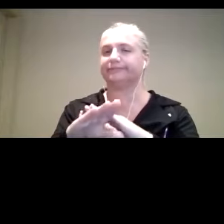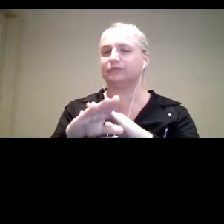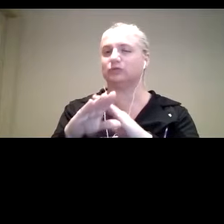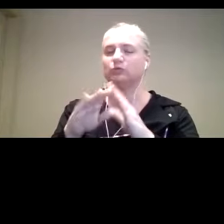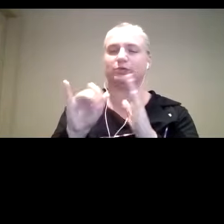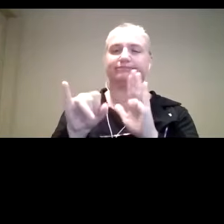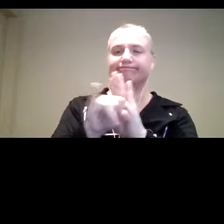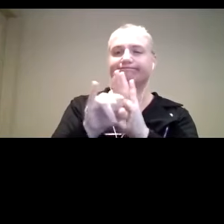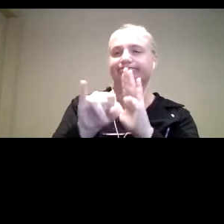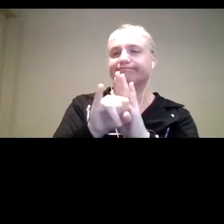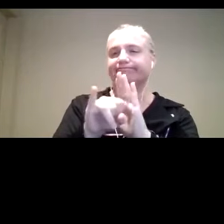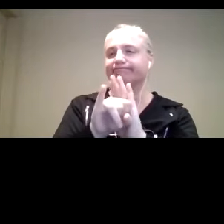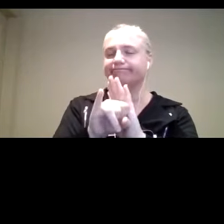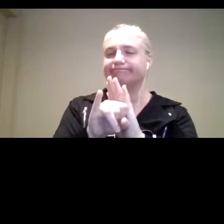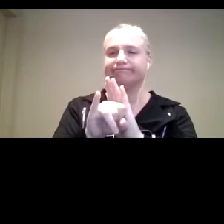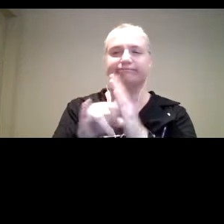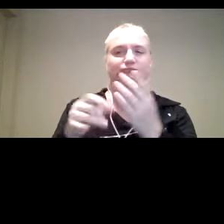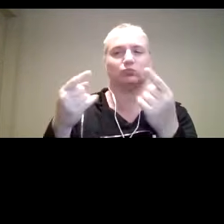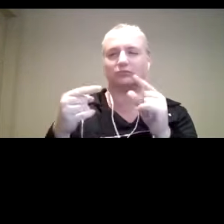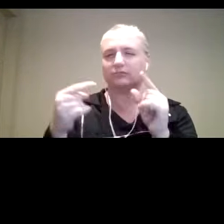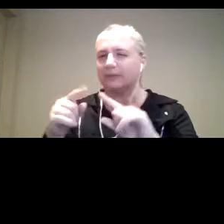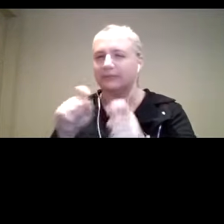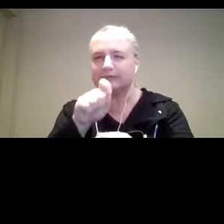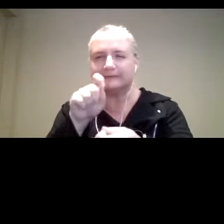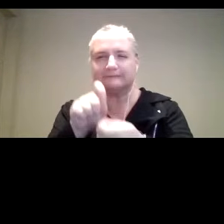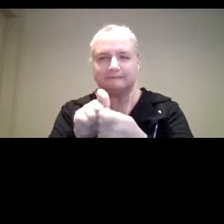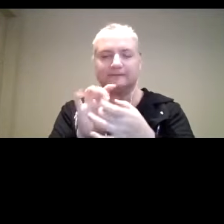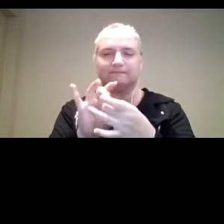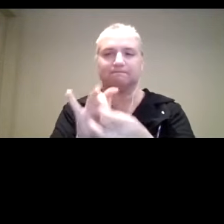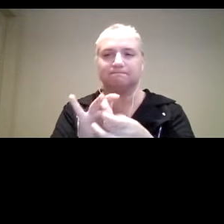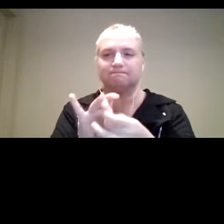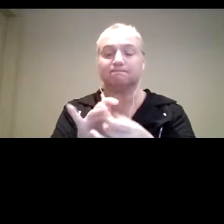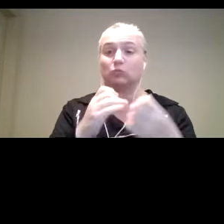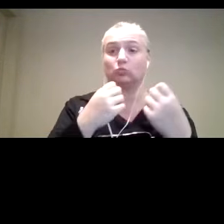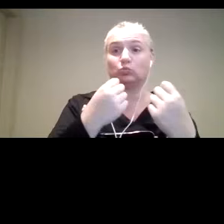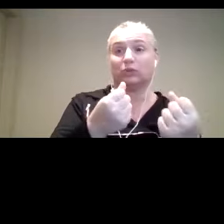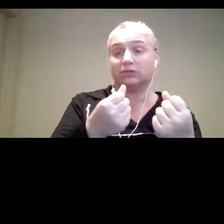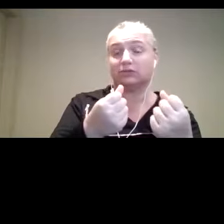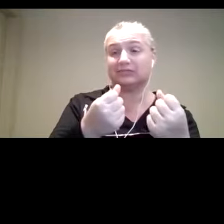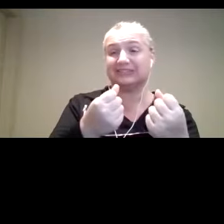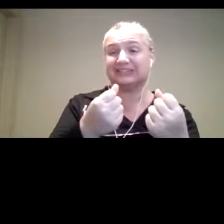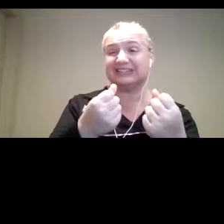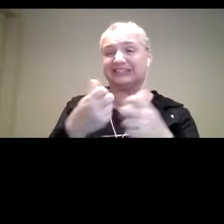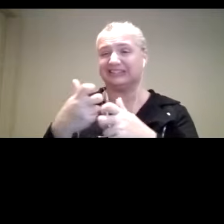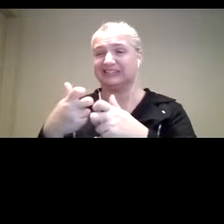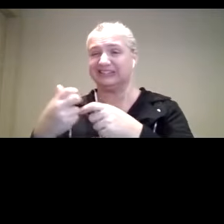about what's going on with that student What are the strengths, what are the difficulties of that student,